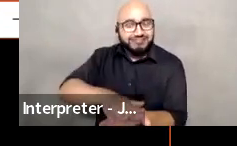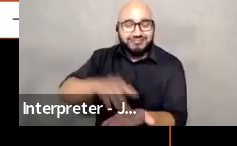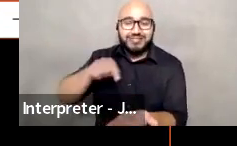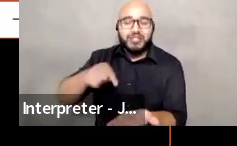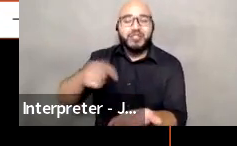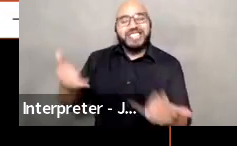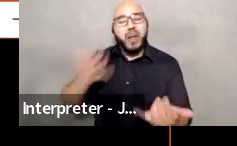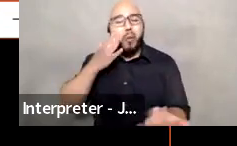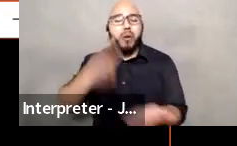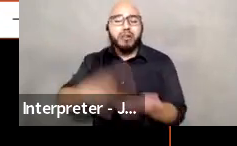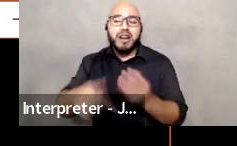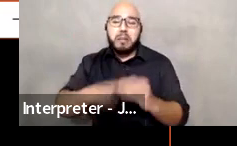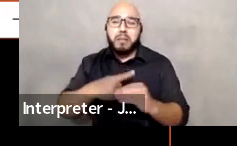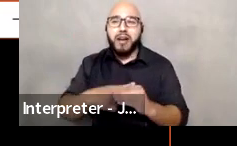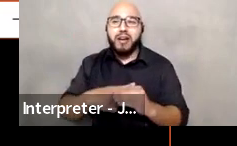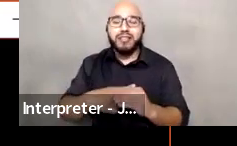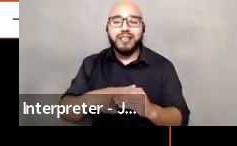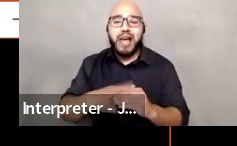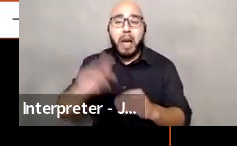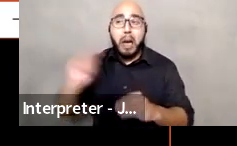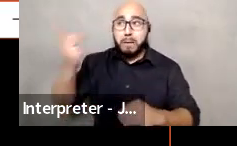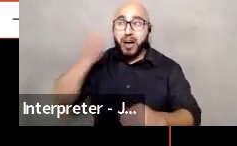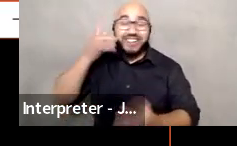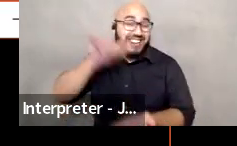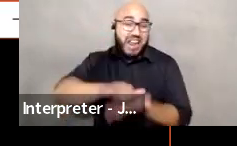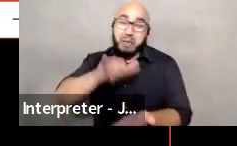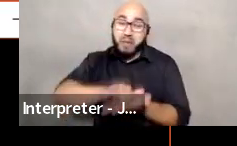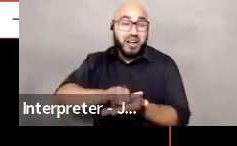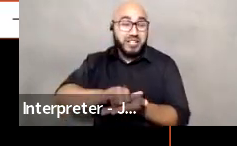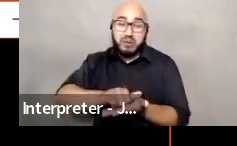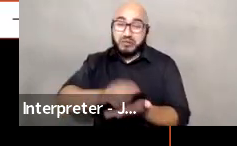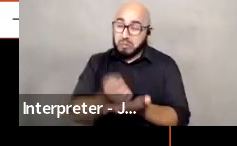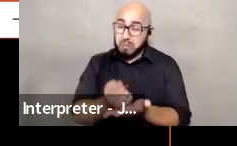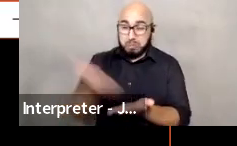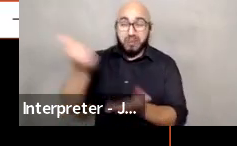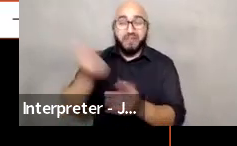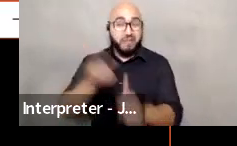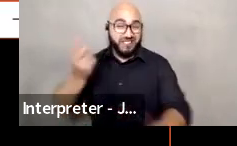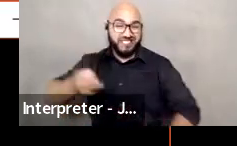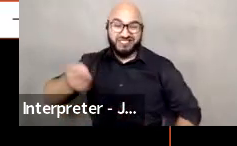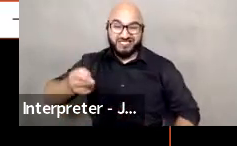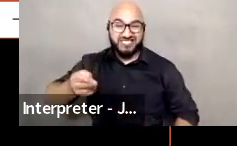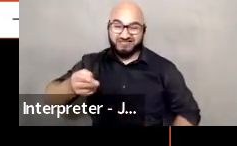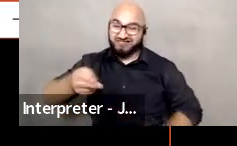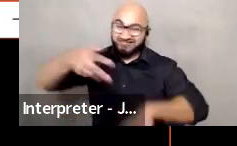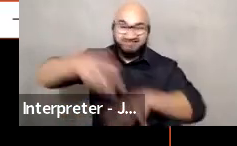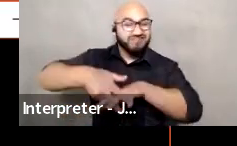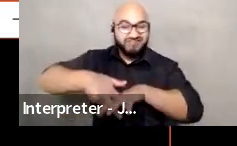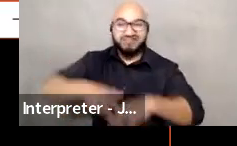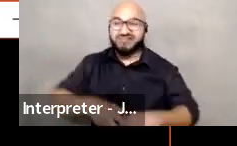That there is no. Removing. Politics. From history. There's no removing it.